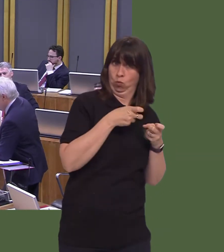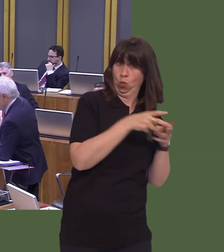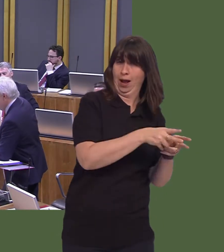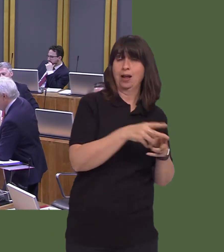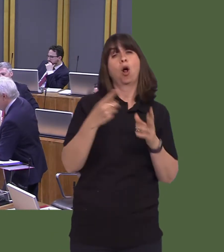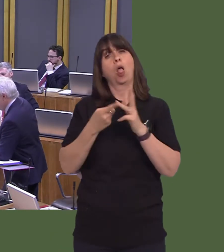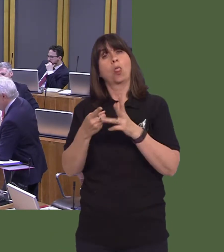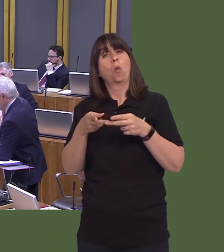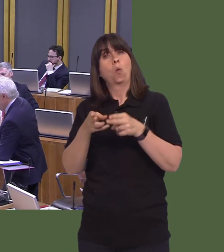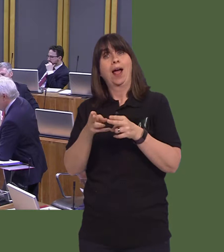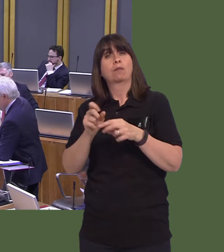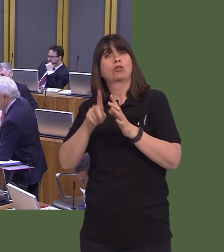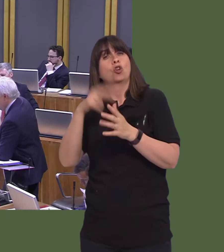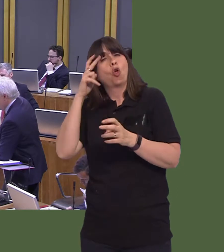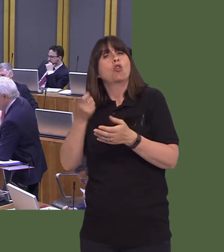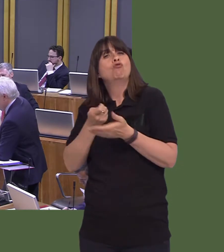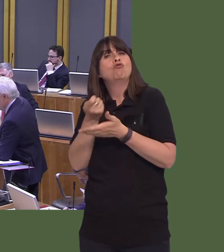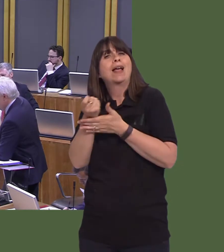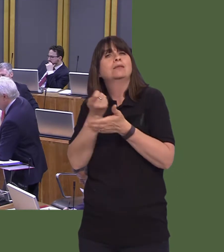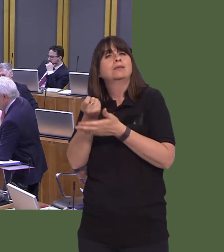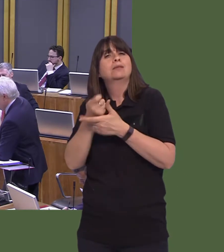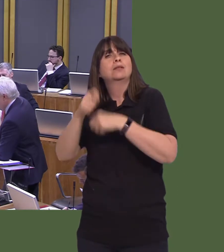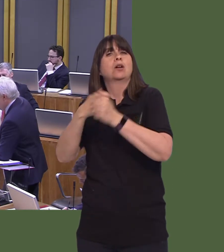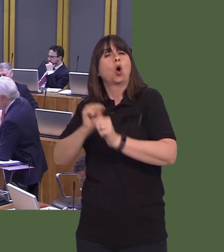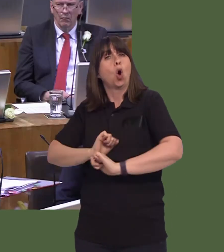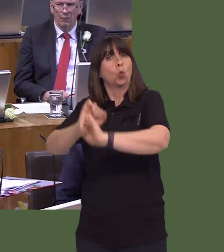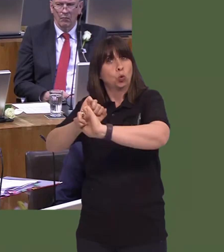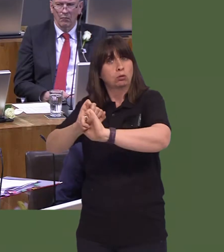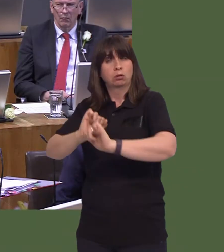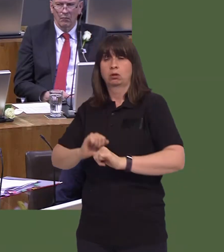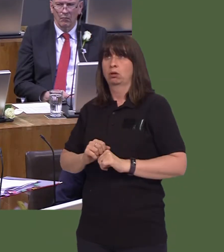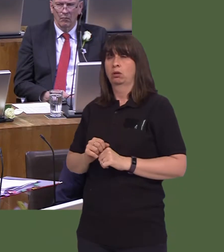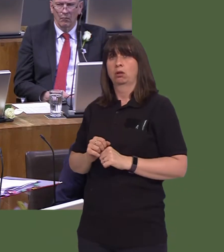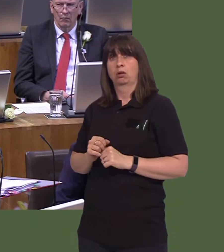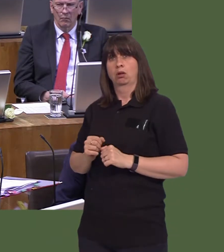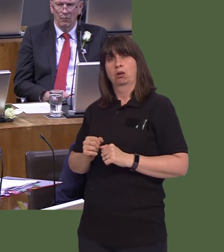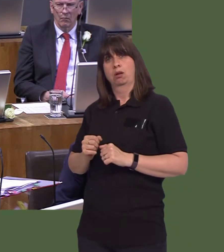Own are hugely important, and also making sure, of course, that there's sufficient supply of housing in the area.